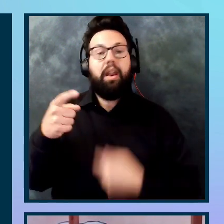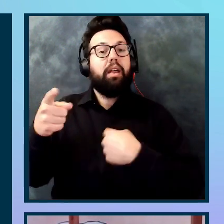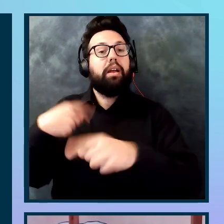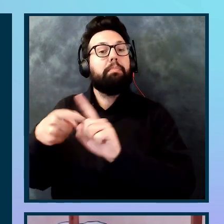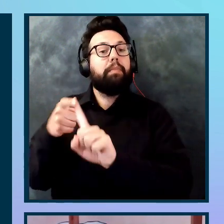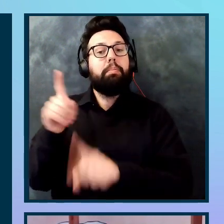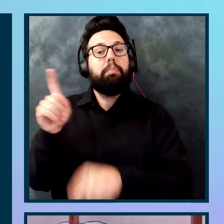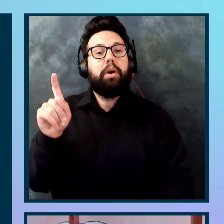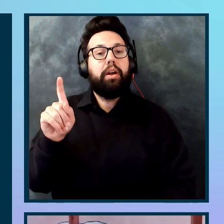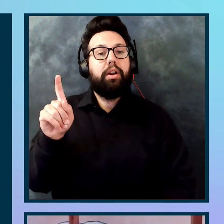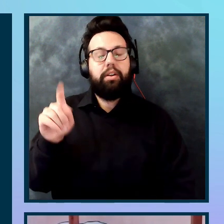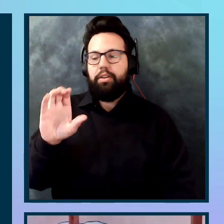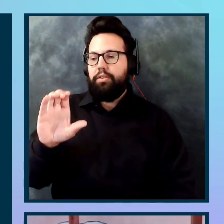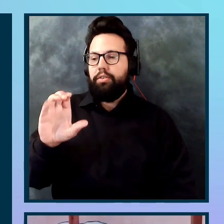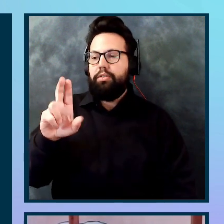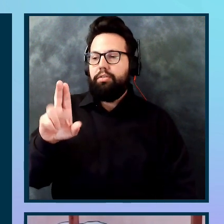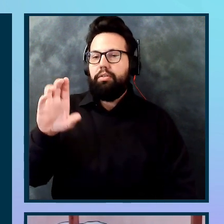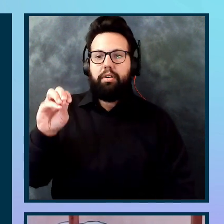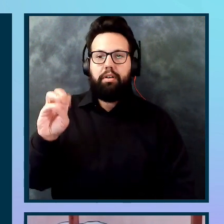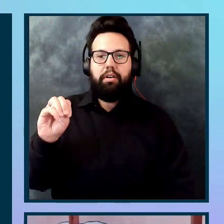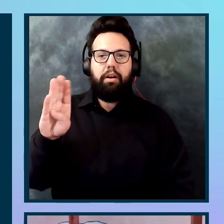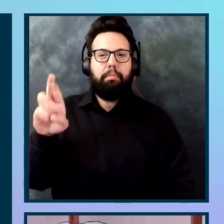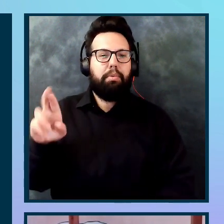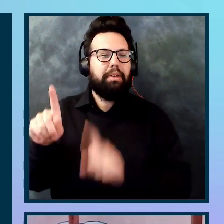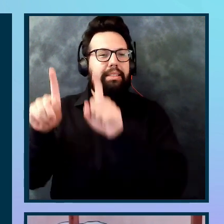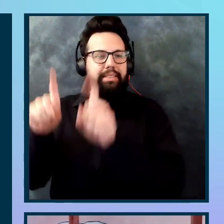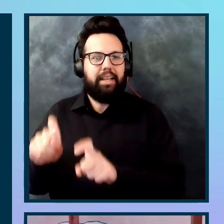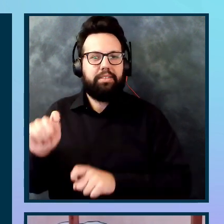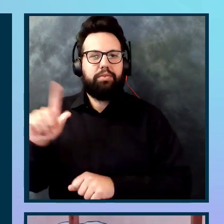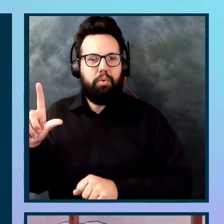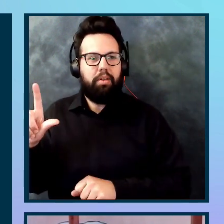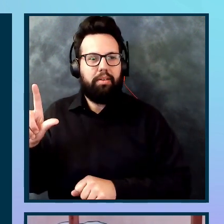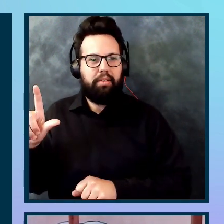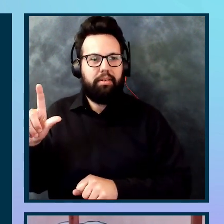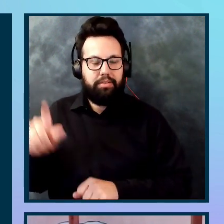and Cucumber is a tool that allows developers or testers